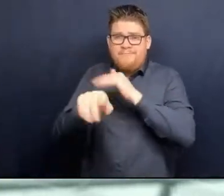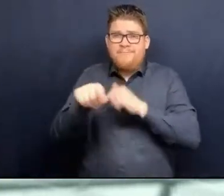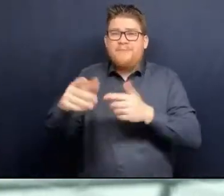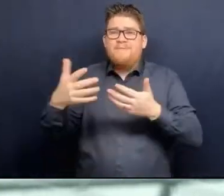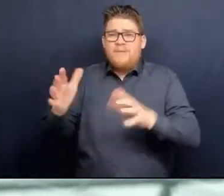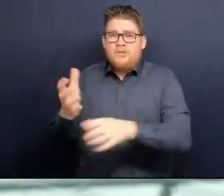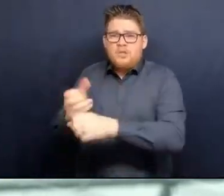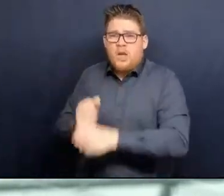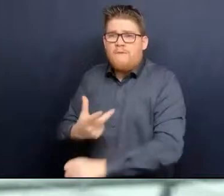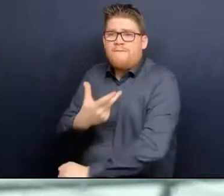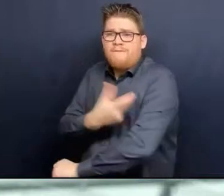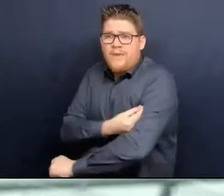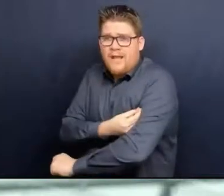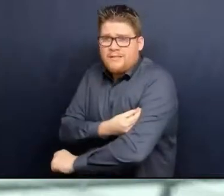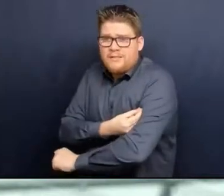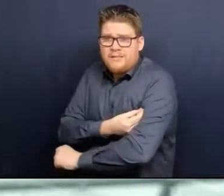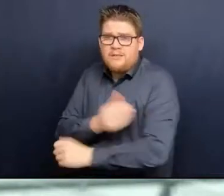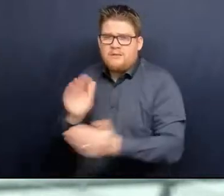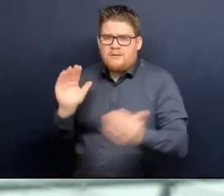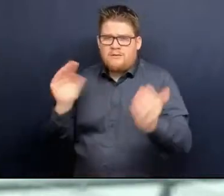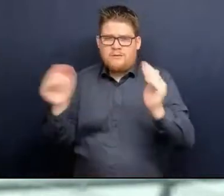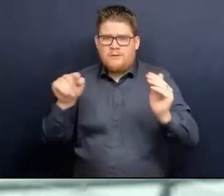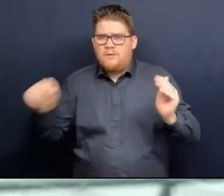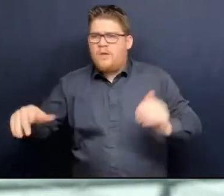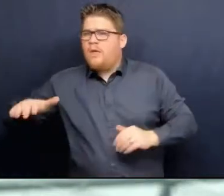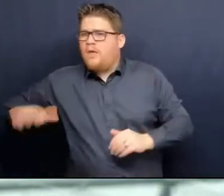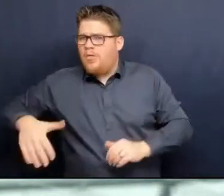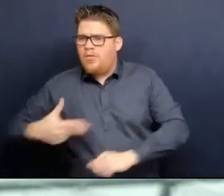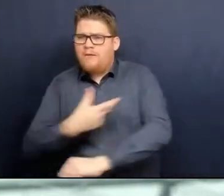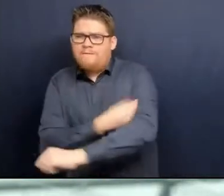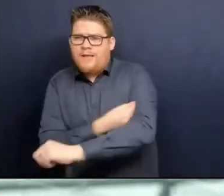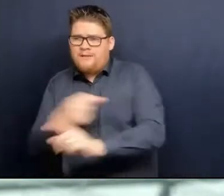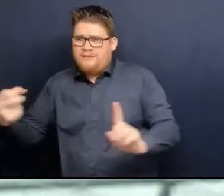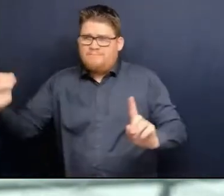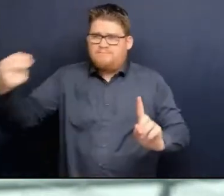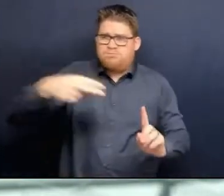is because so many of us are now protected through vaccination.